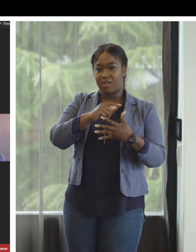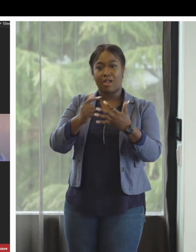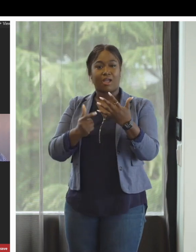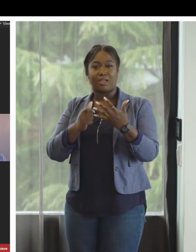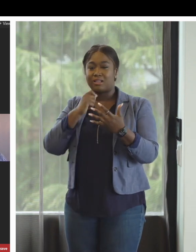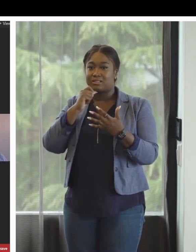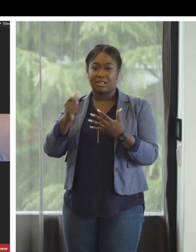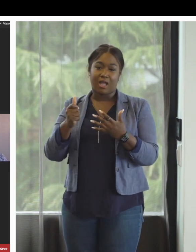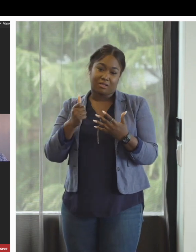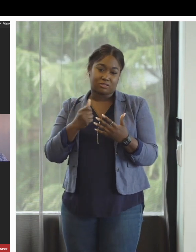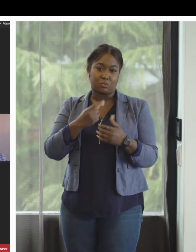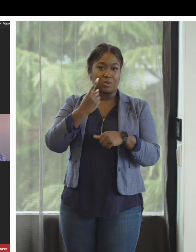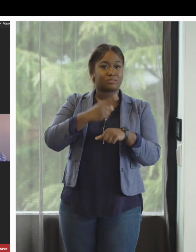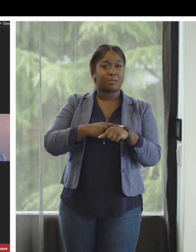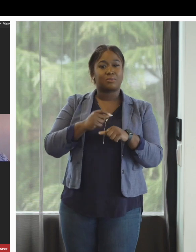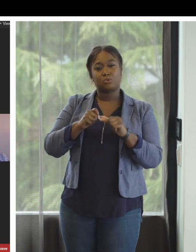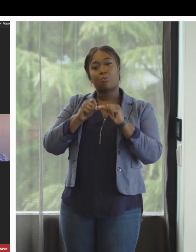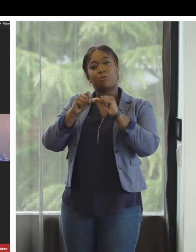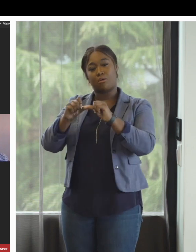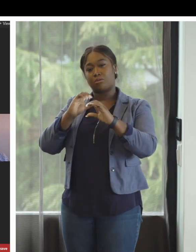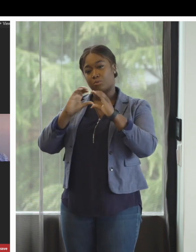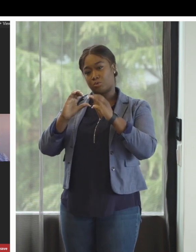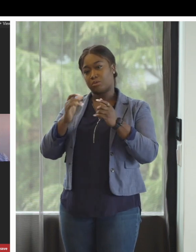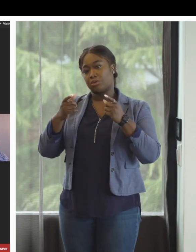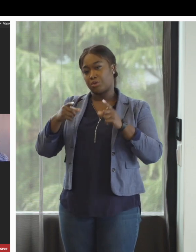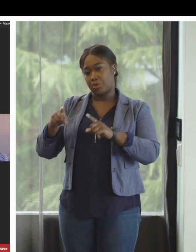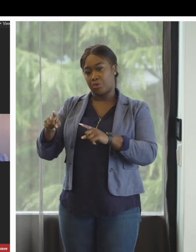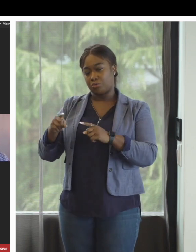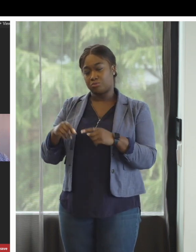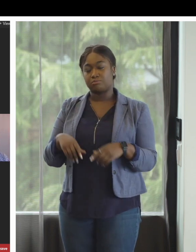going communication that does occur. It's modeled after